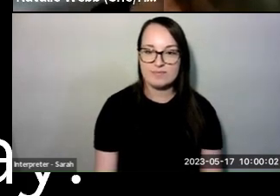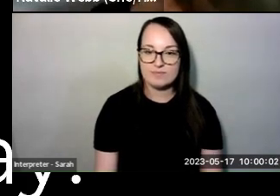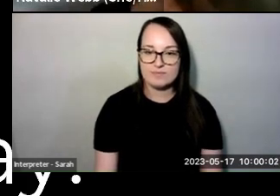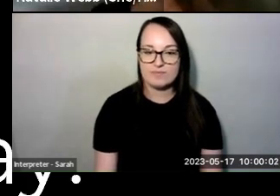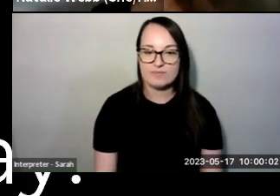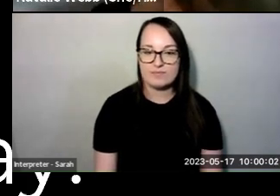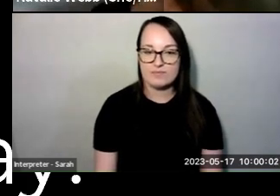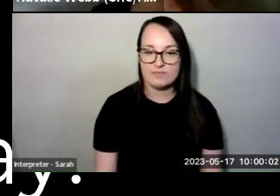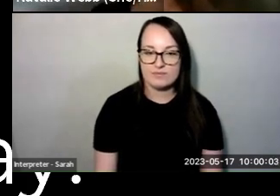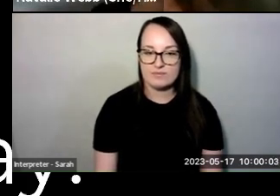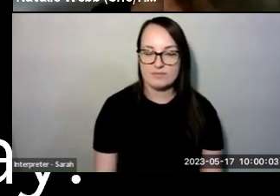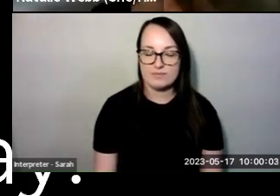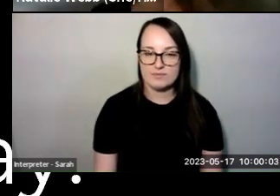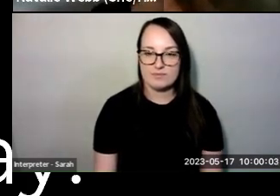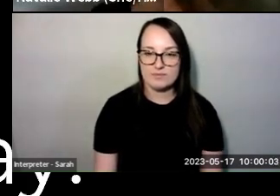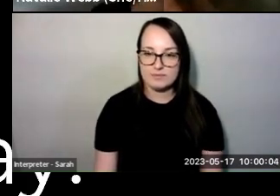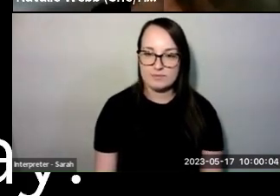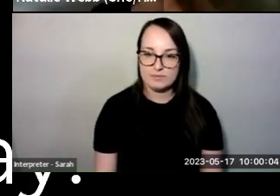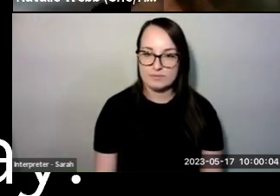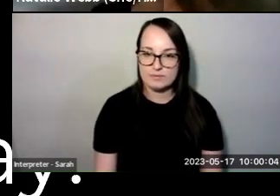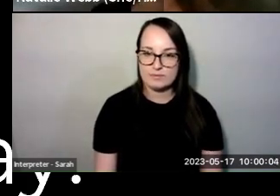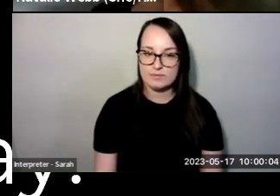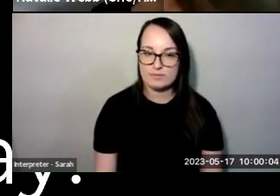Natalie: Thank you, guys.